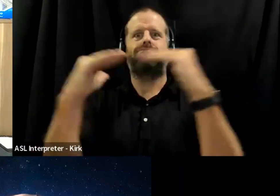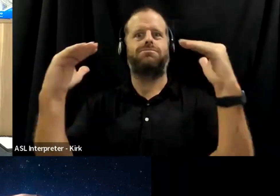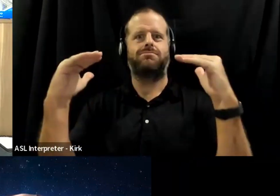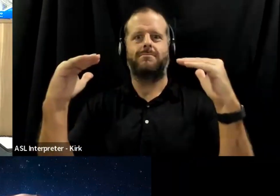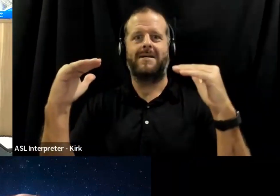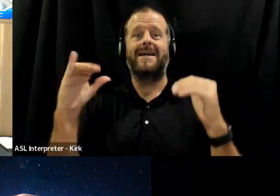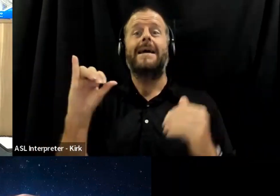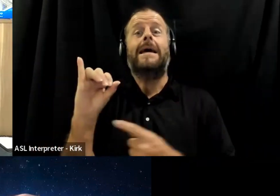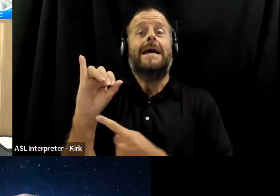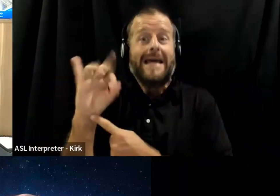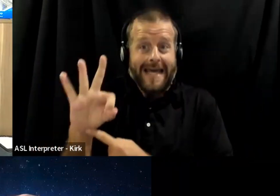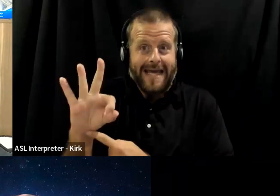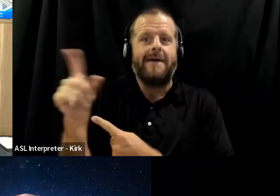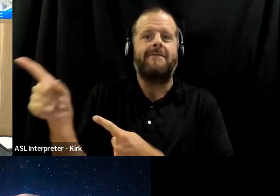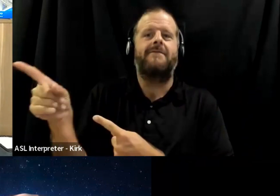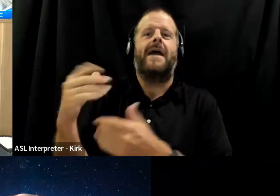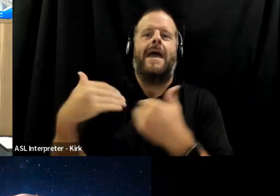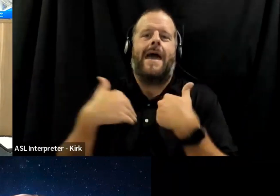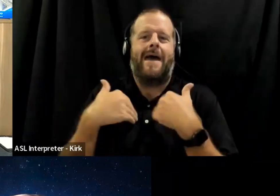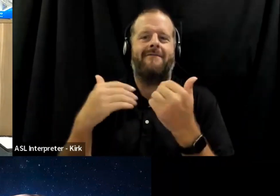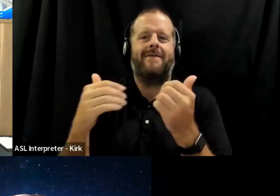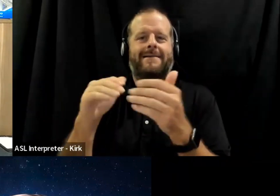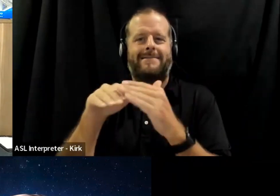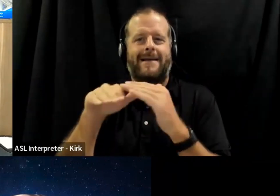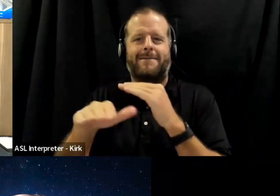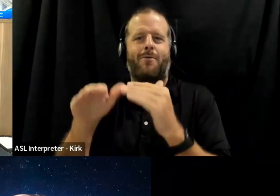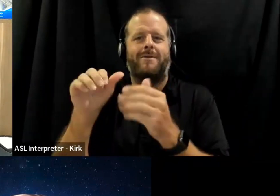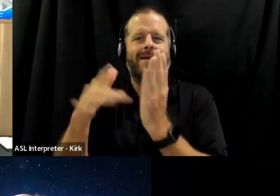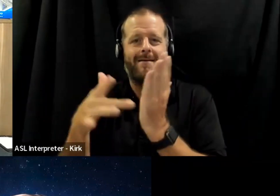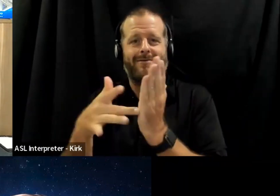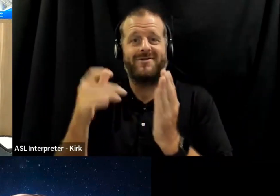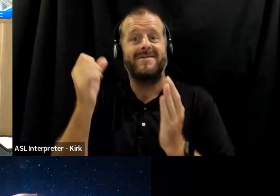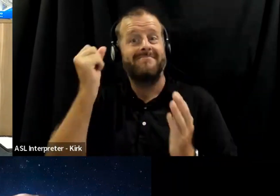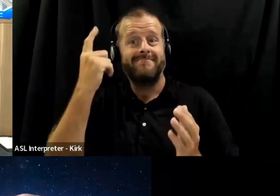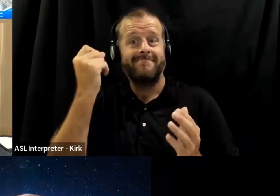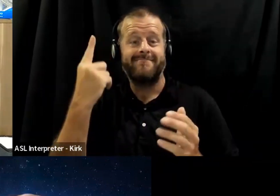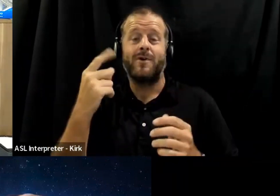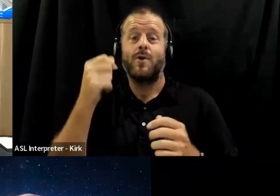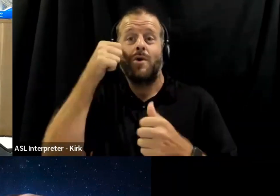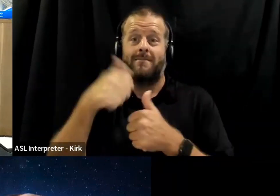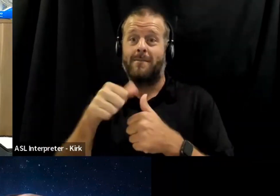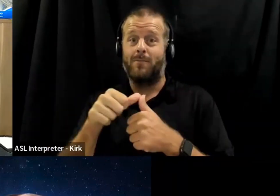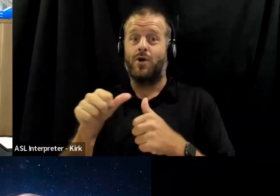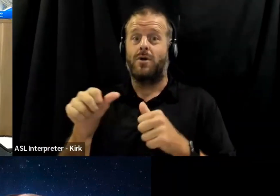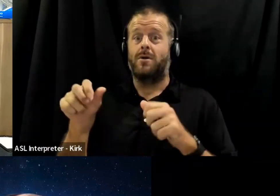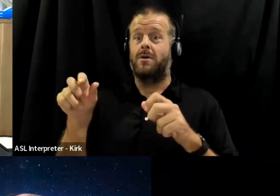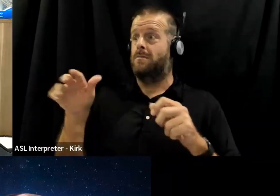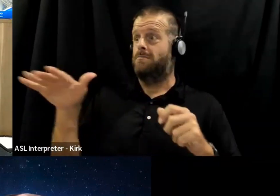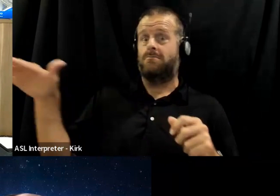and procured, but let's be real. The world is full of inaccessible touchscreens